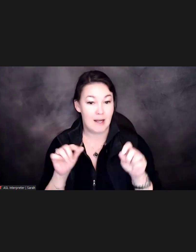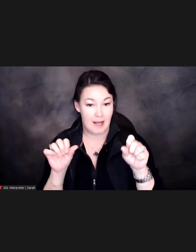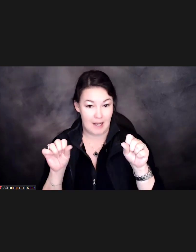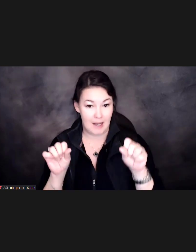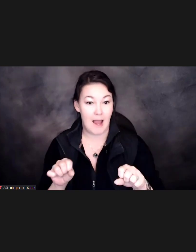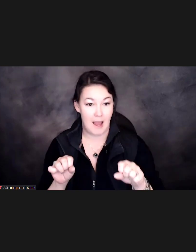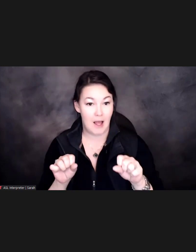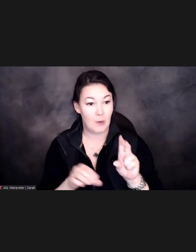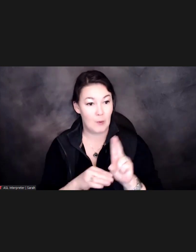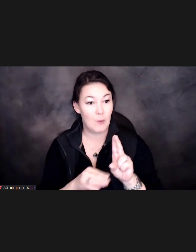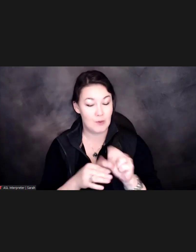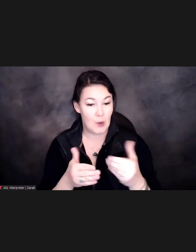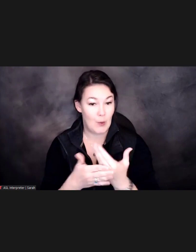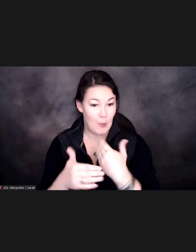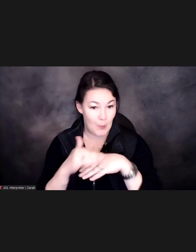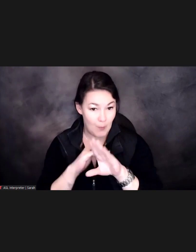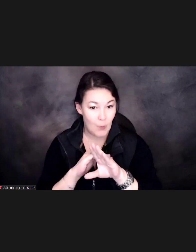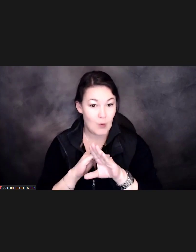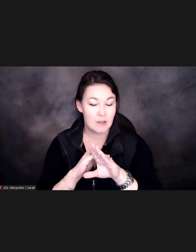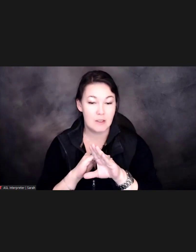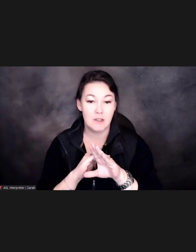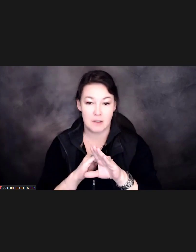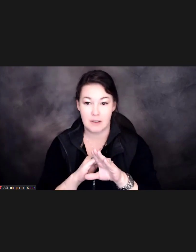screening, you can go ahead and use the newborn hearing screening